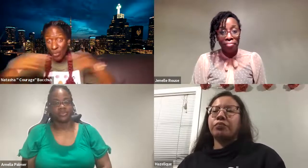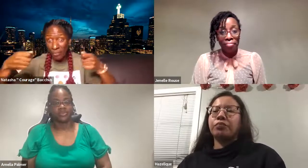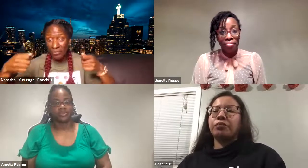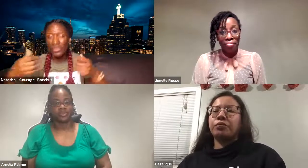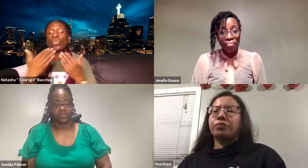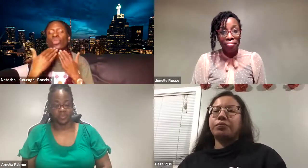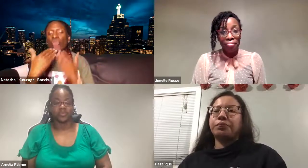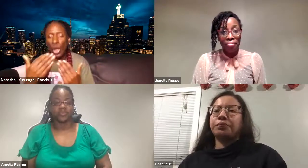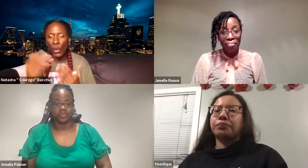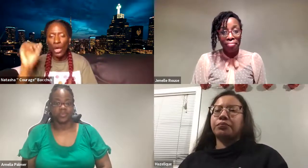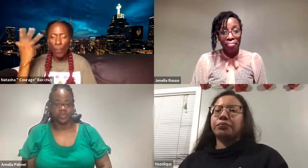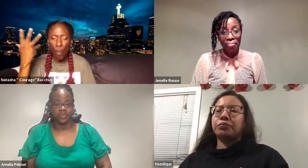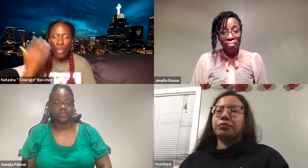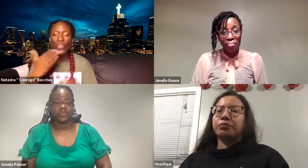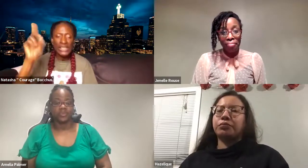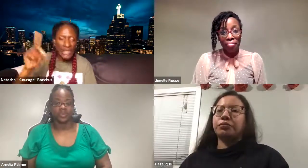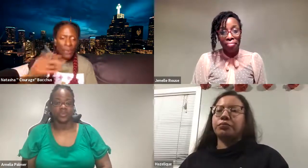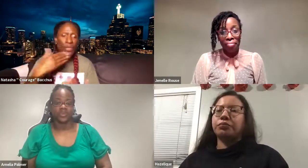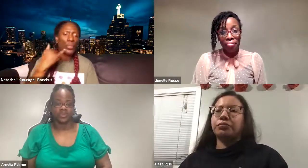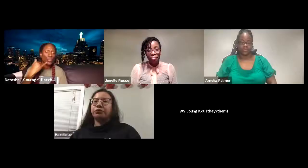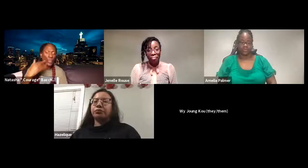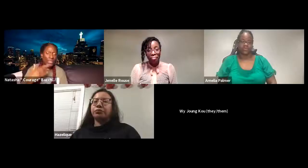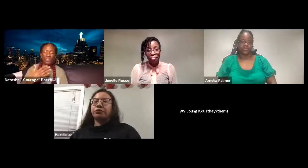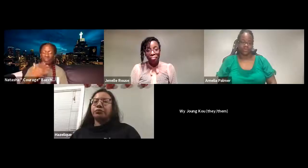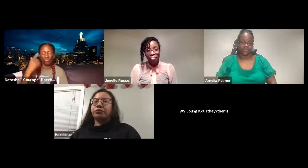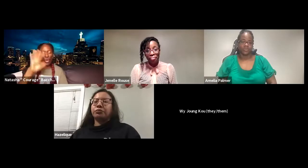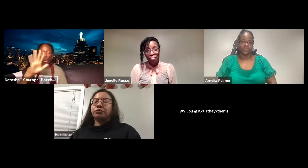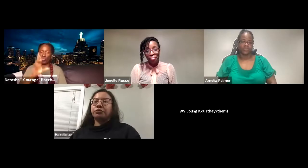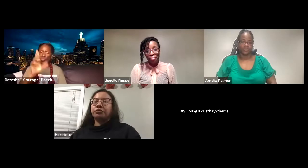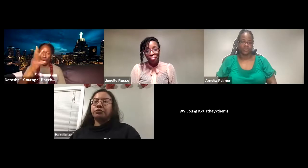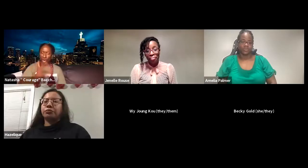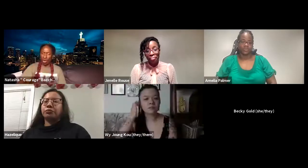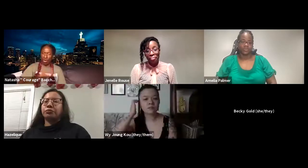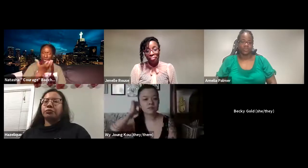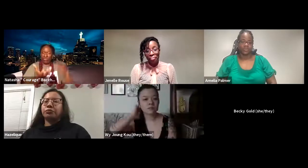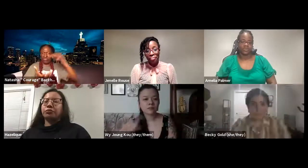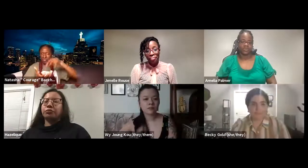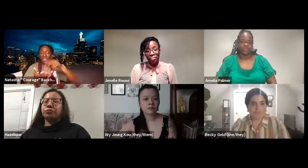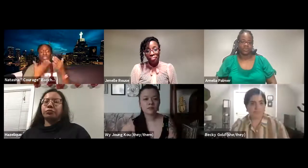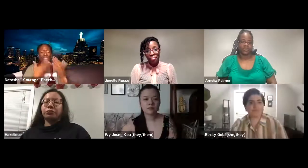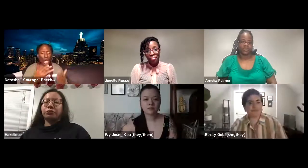well i think we need to wrap up for this evening thank you amelia, jenelle, dominique